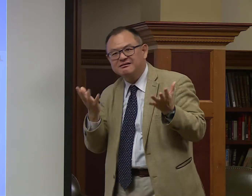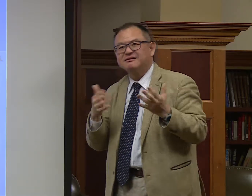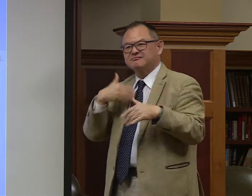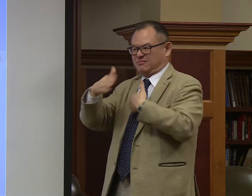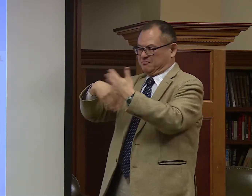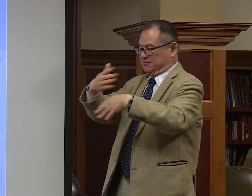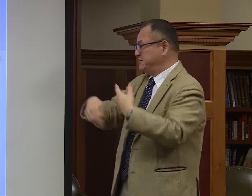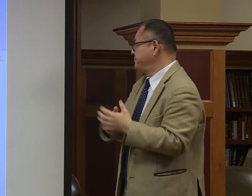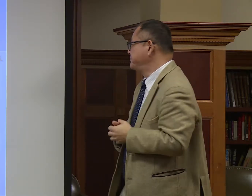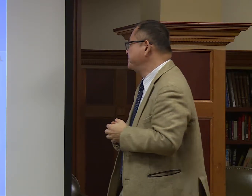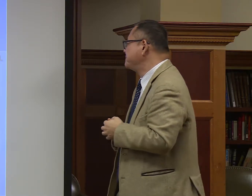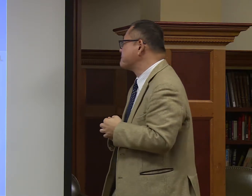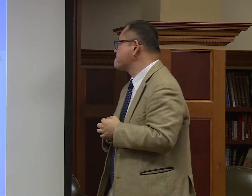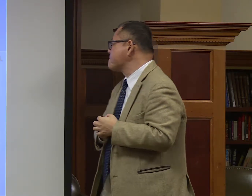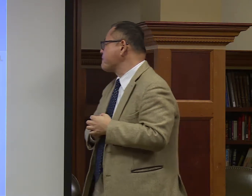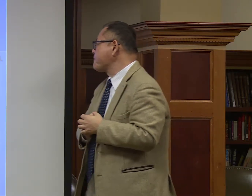so that we can teach.